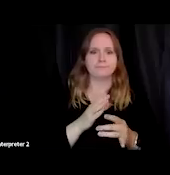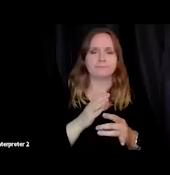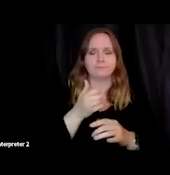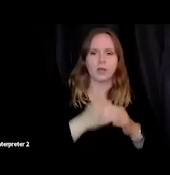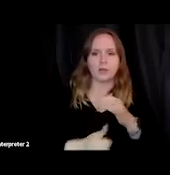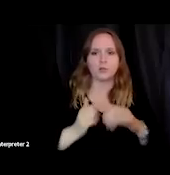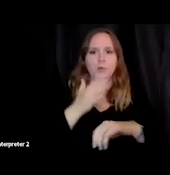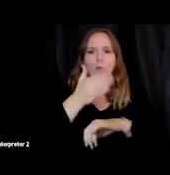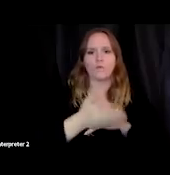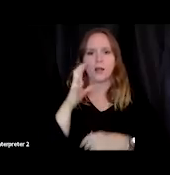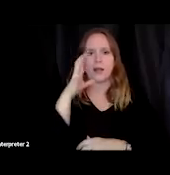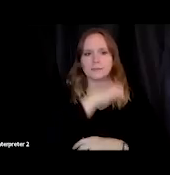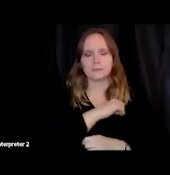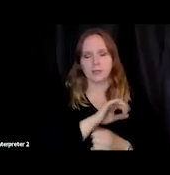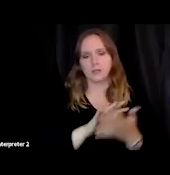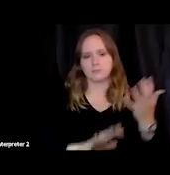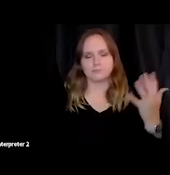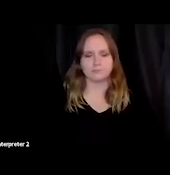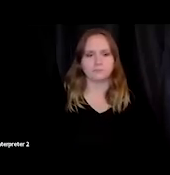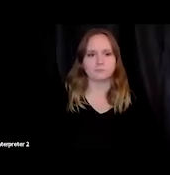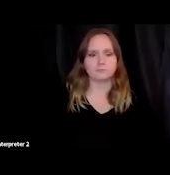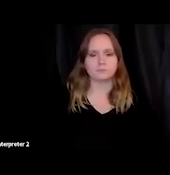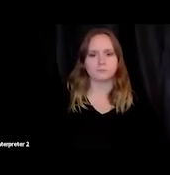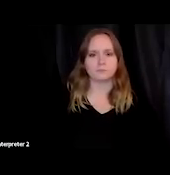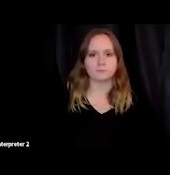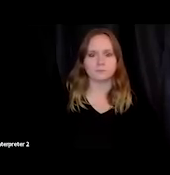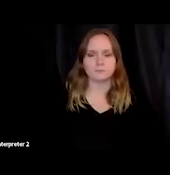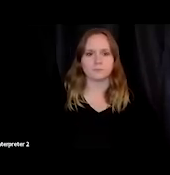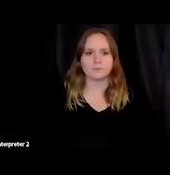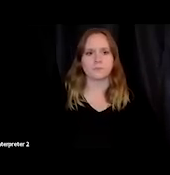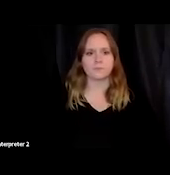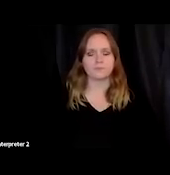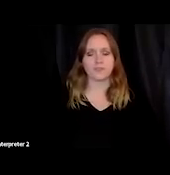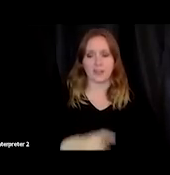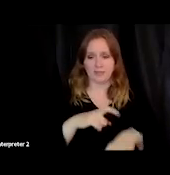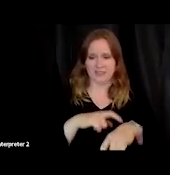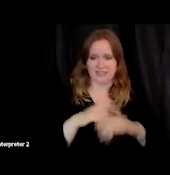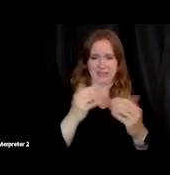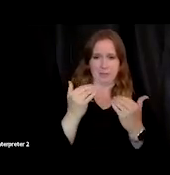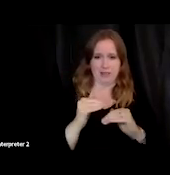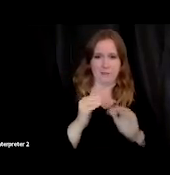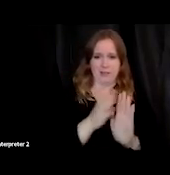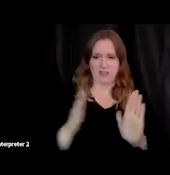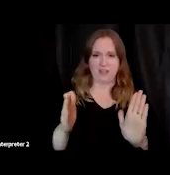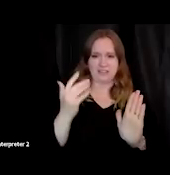And given the time limitations, I'll spend a little bit of time on the conceptual model